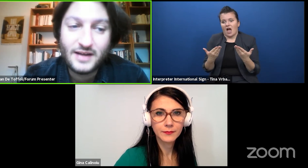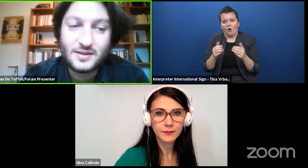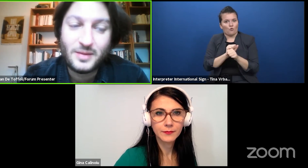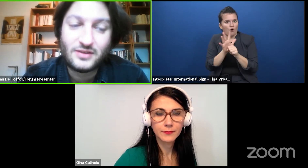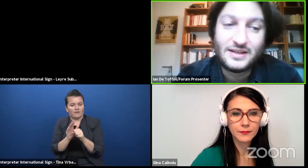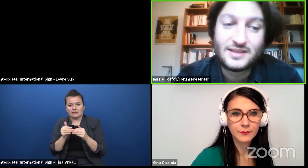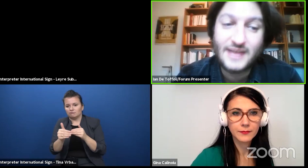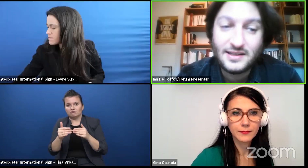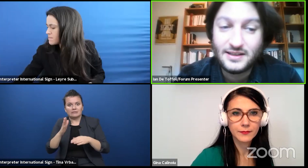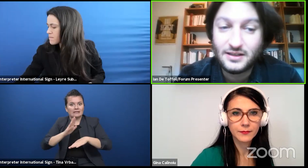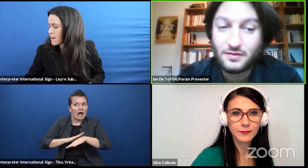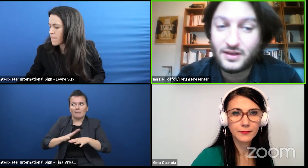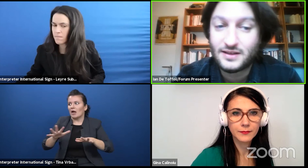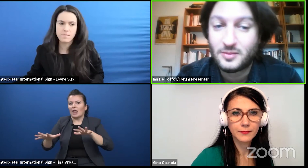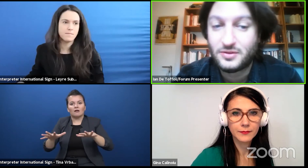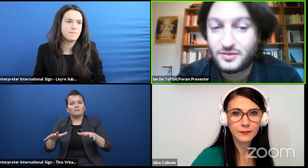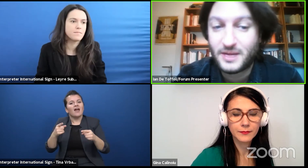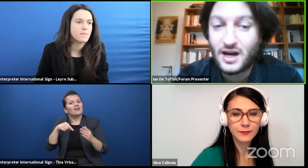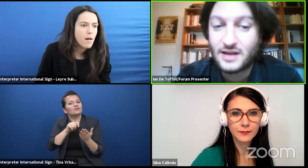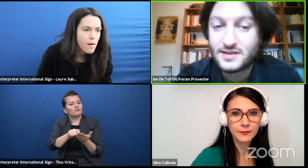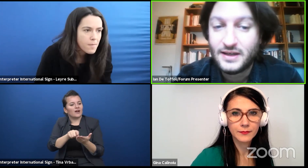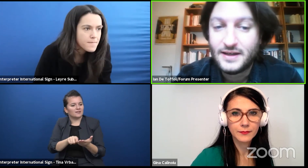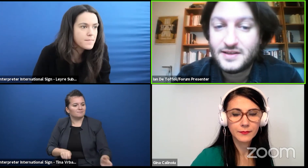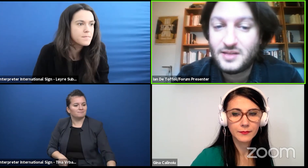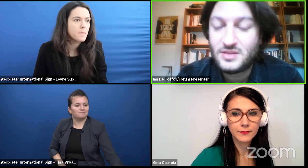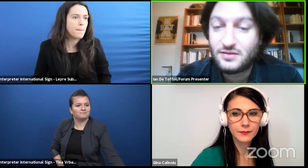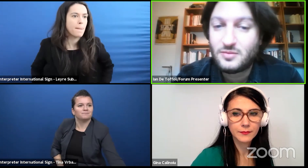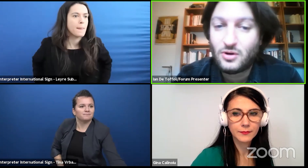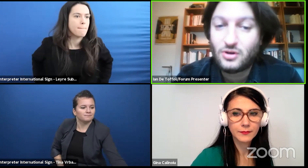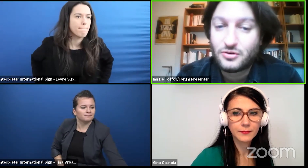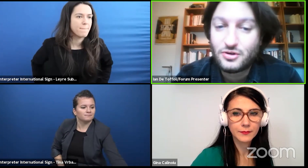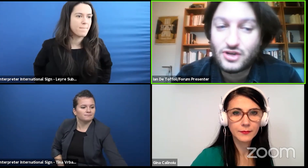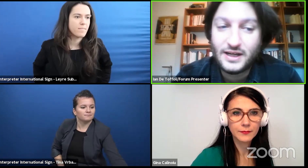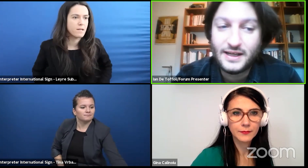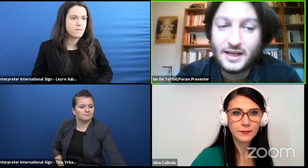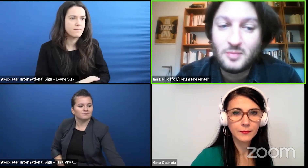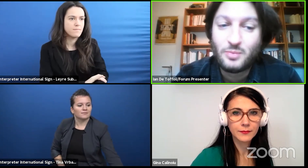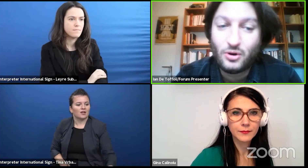about the necessity of theatre and performing arts seems even more crucially important.